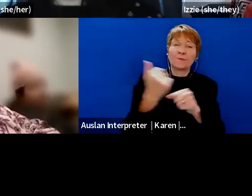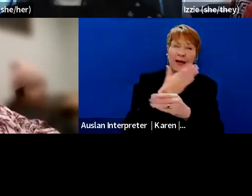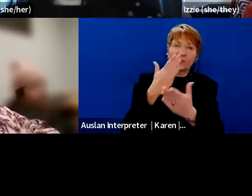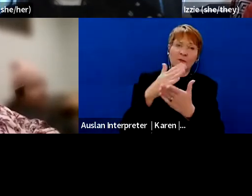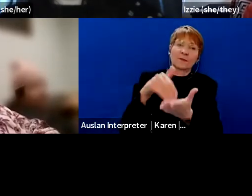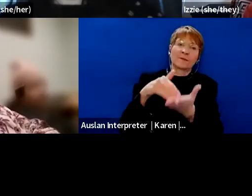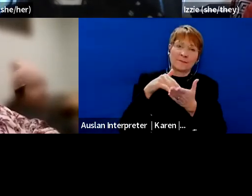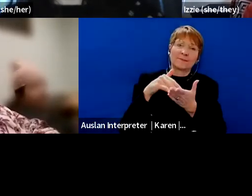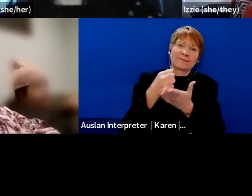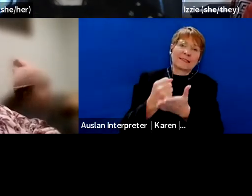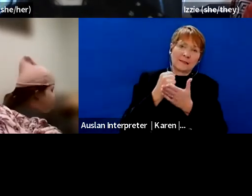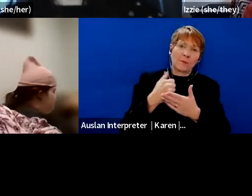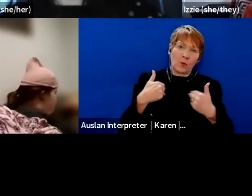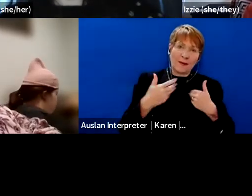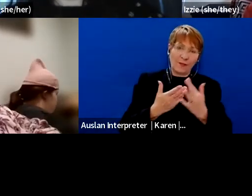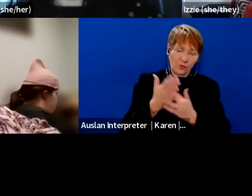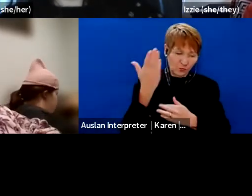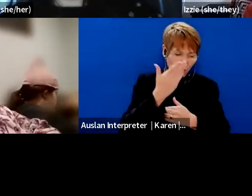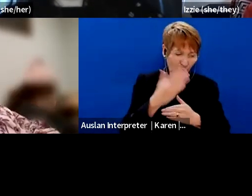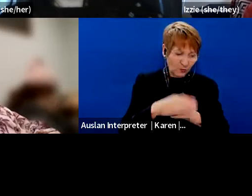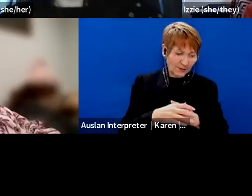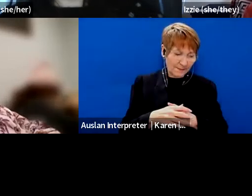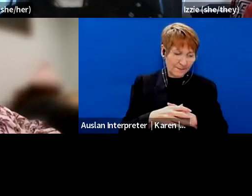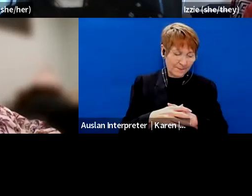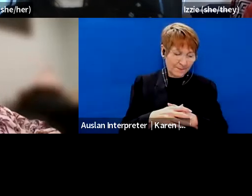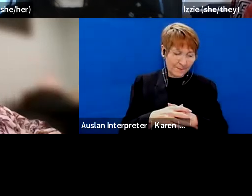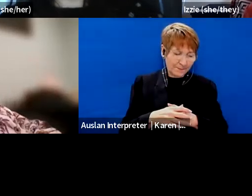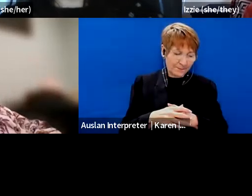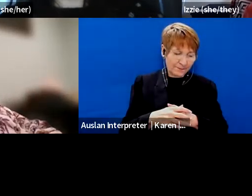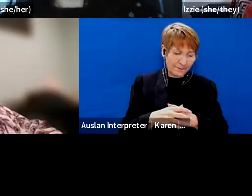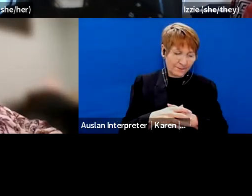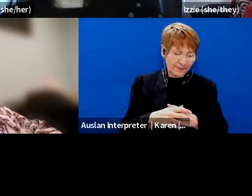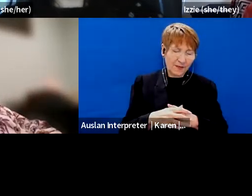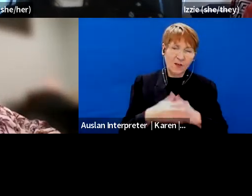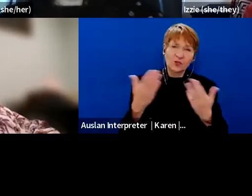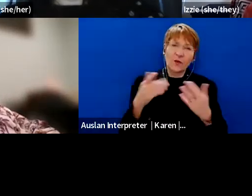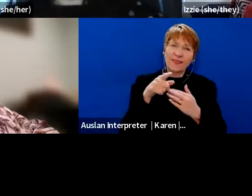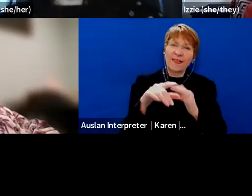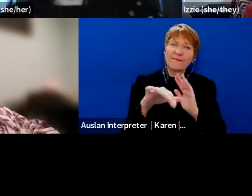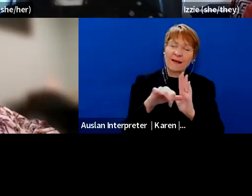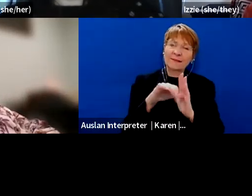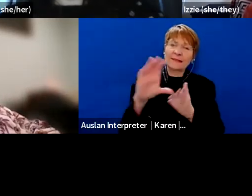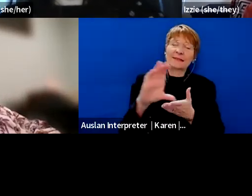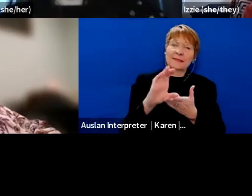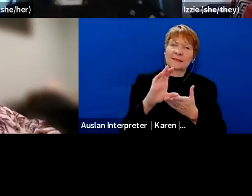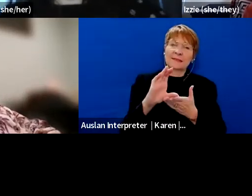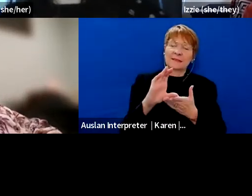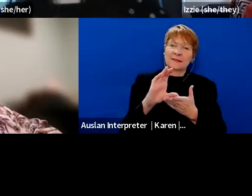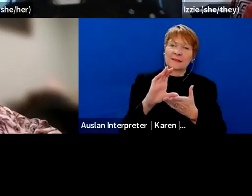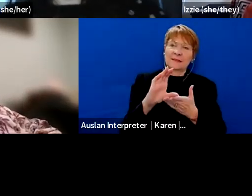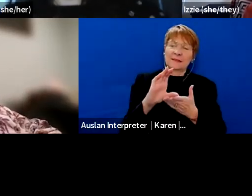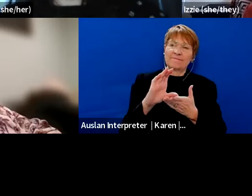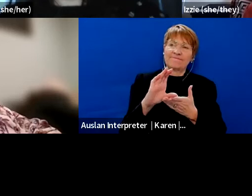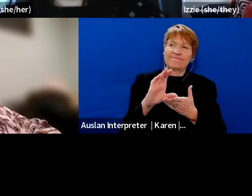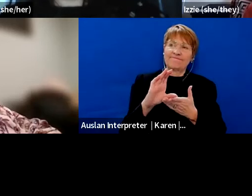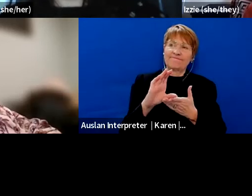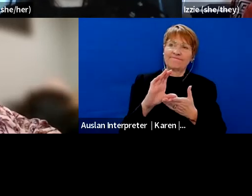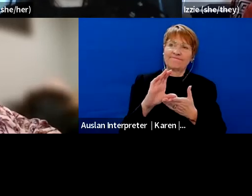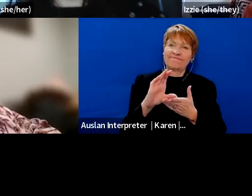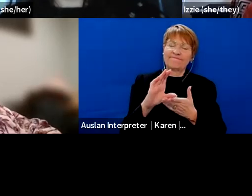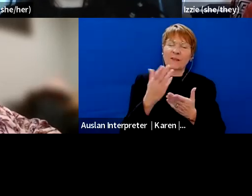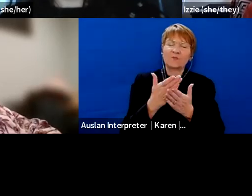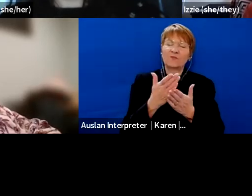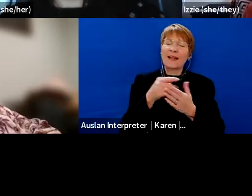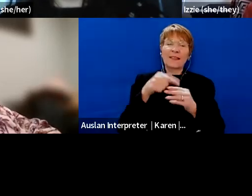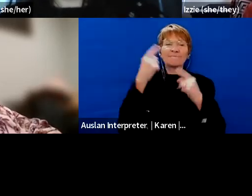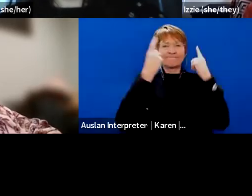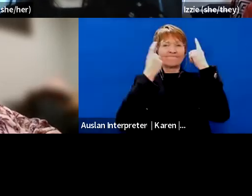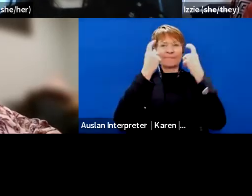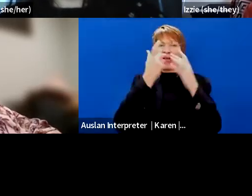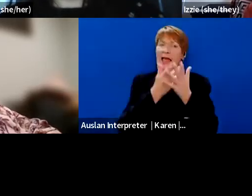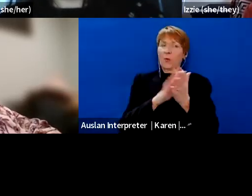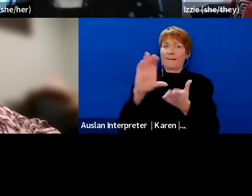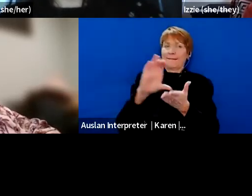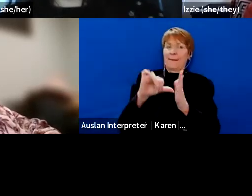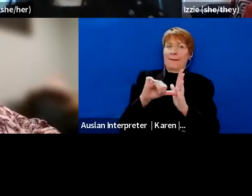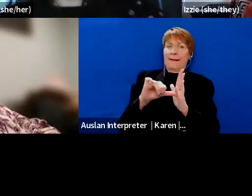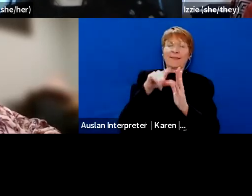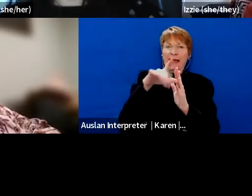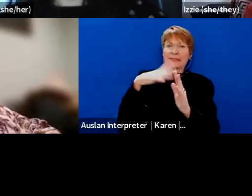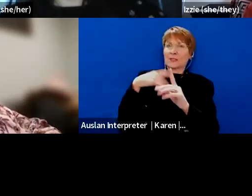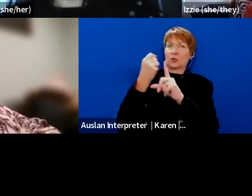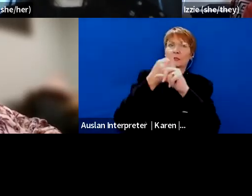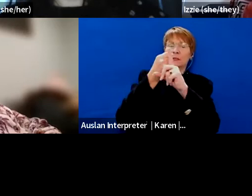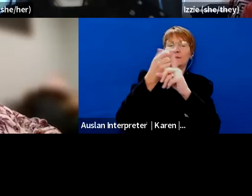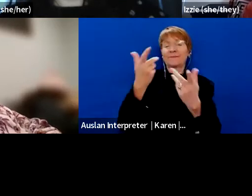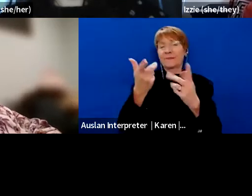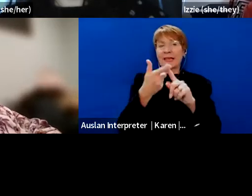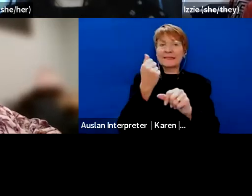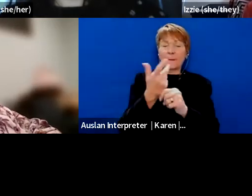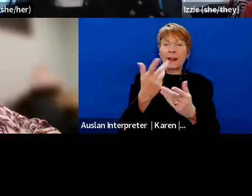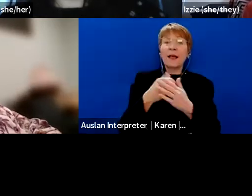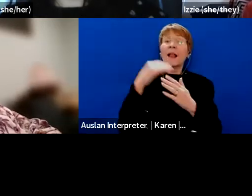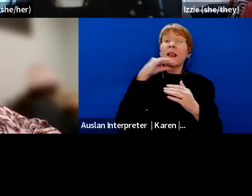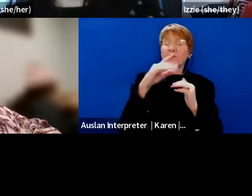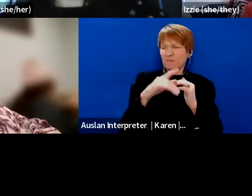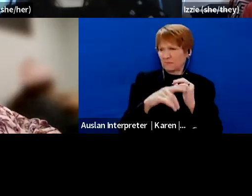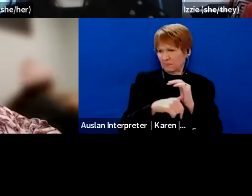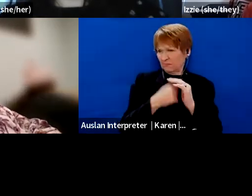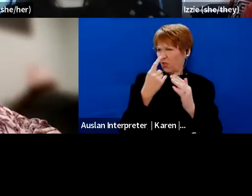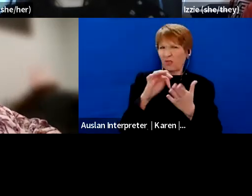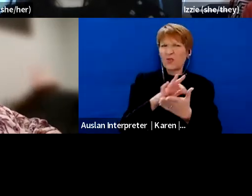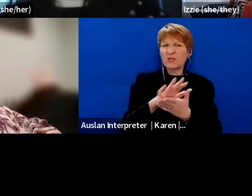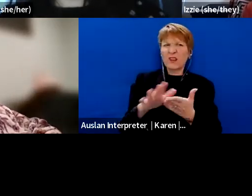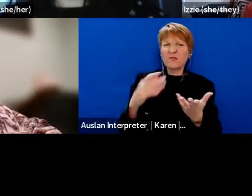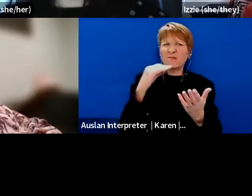So, what I think in terms of those kind of fundings is that she really, they really had to be creative in how I got funding or it was even off their own back, like for example, during a lunch time I think like a Thursday or something.